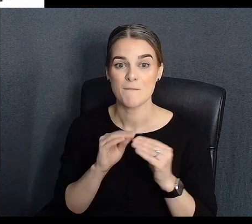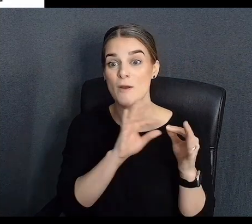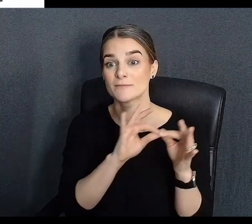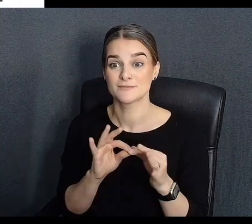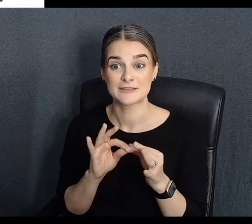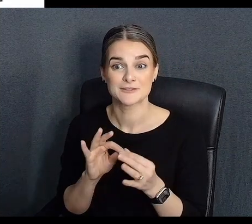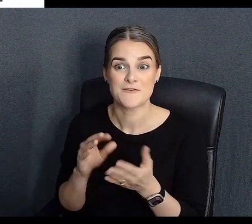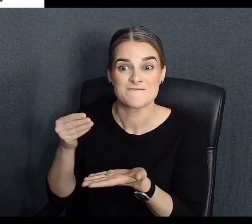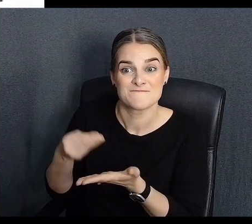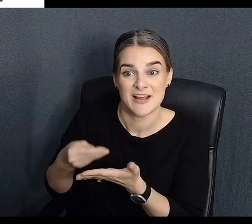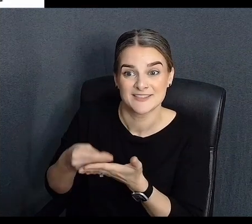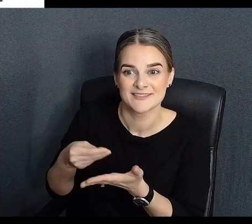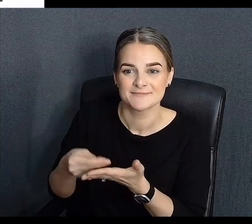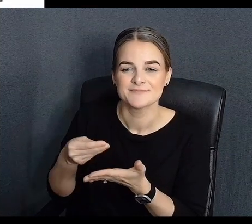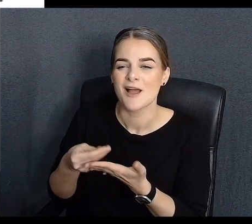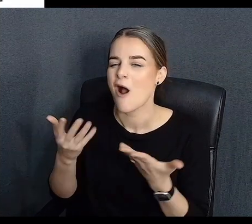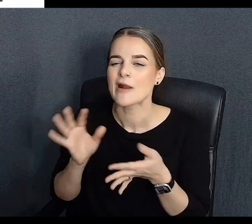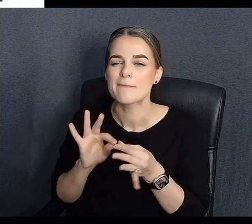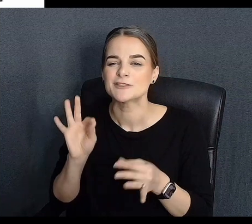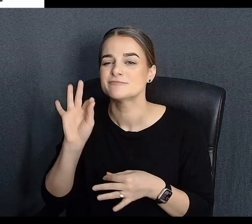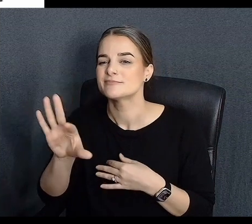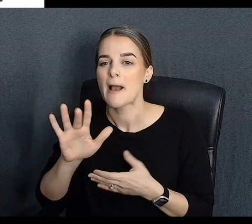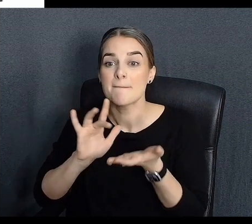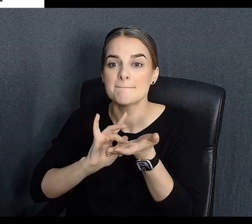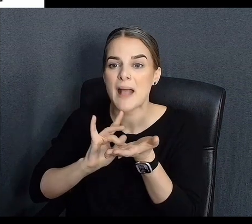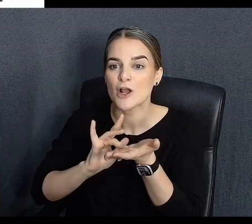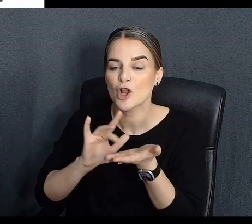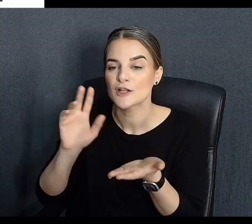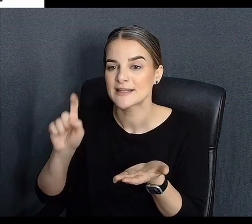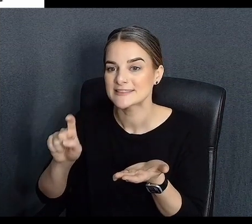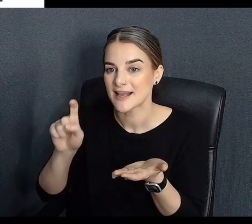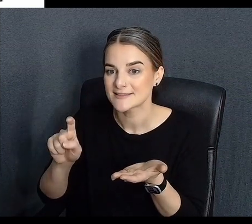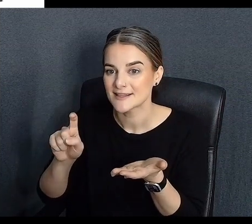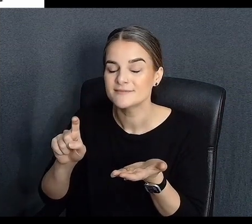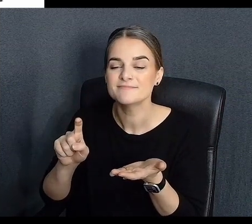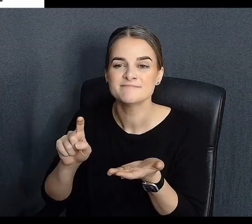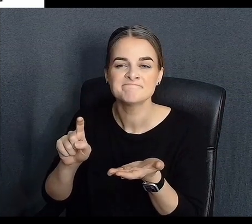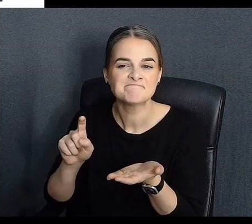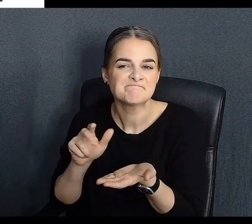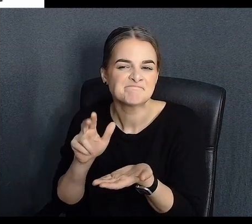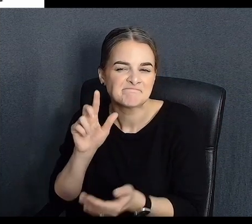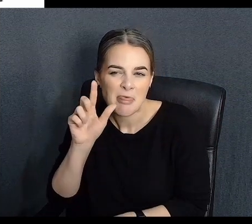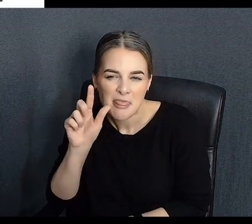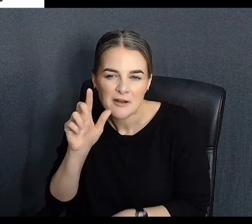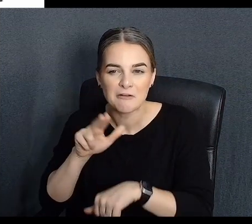mentioned medical necessity a little bit. But just to focus a little bit more, here on the slide